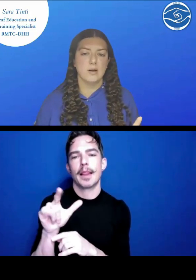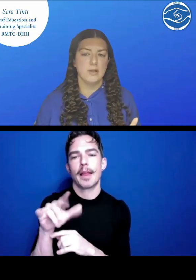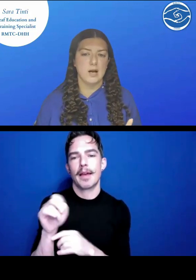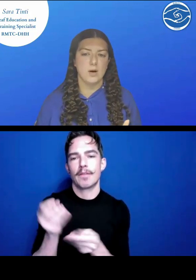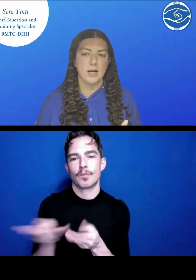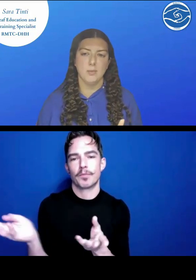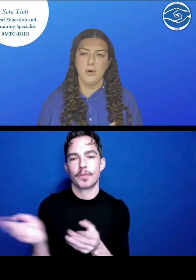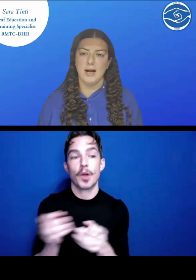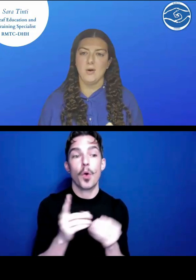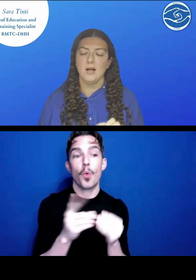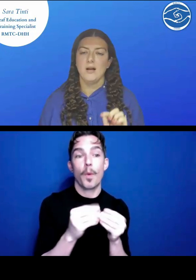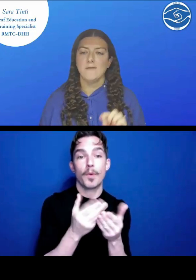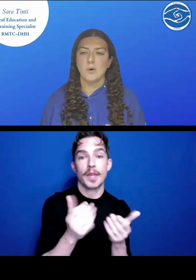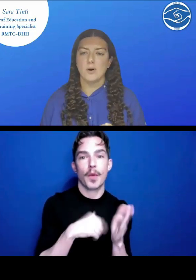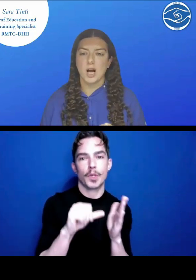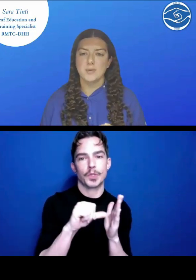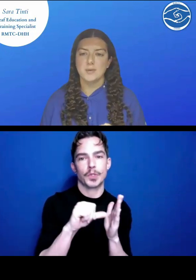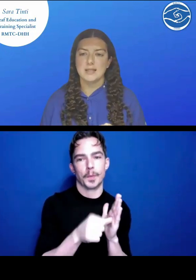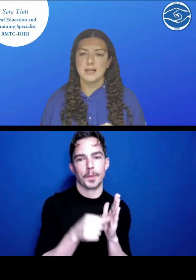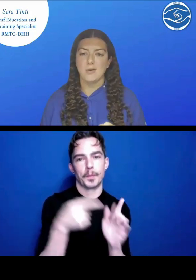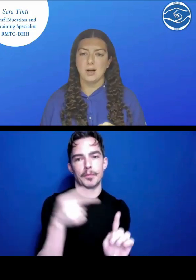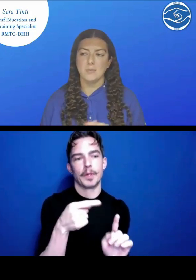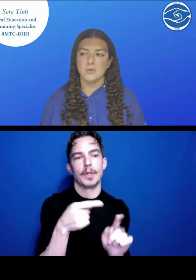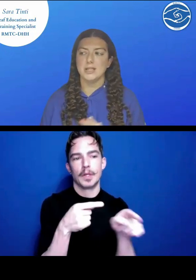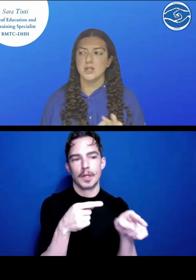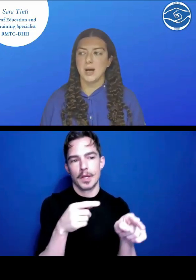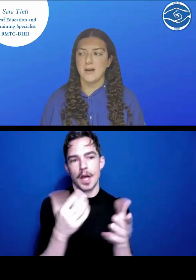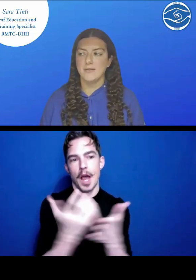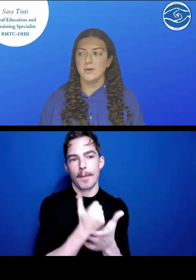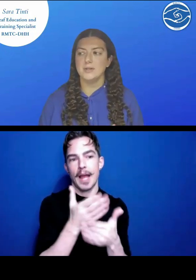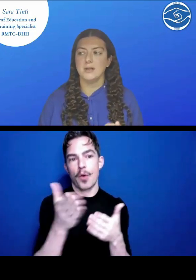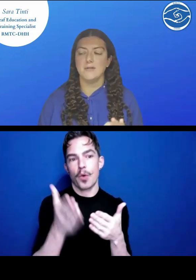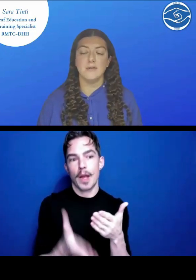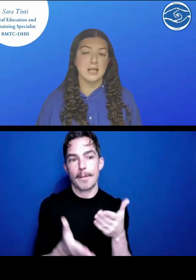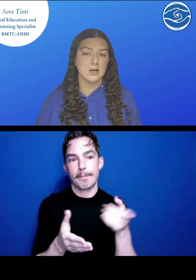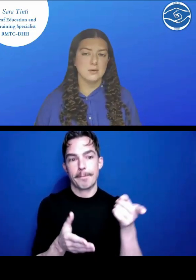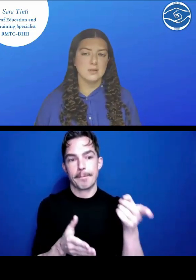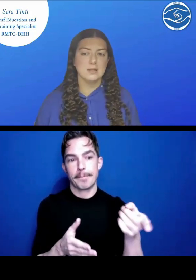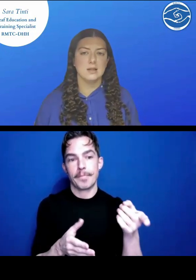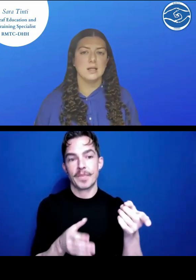one more thing I wanted to point out for the Optimizing Outcomes. We do have those videos